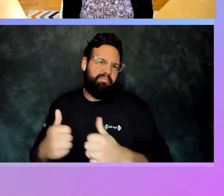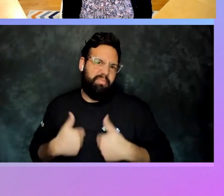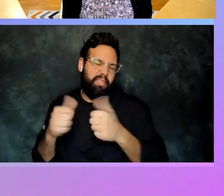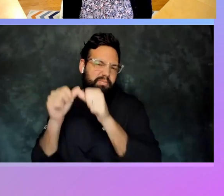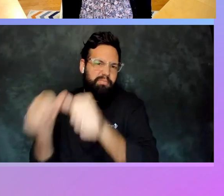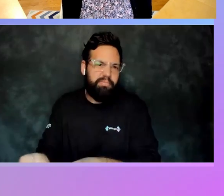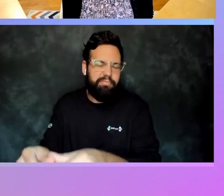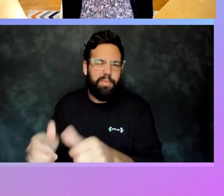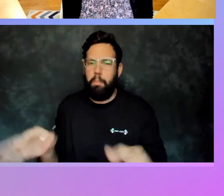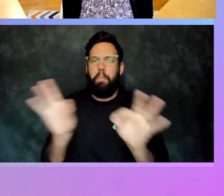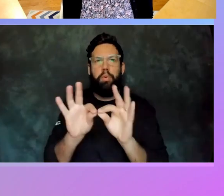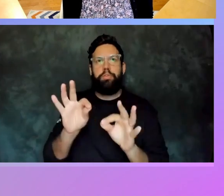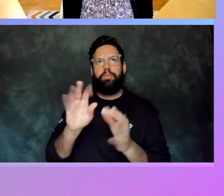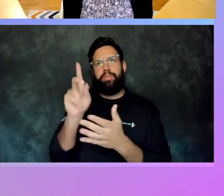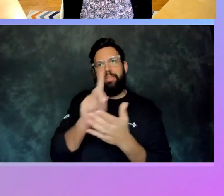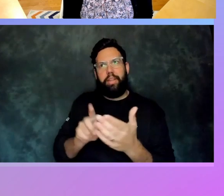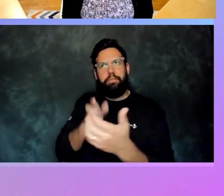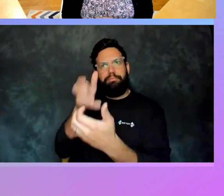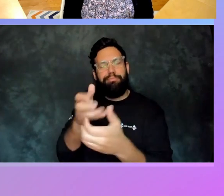user flows, conditional states, functionality. They